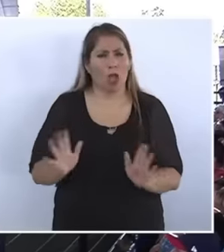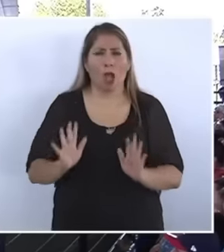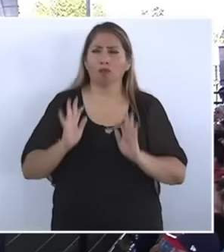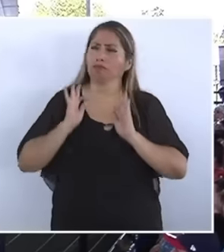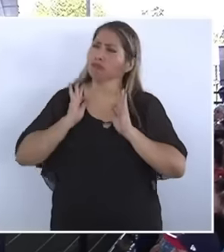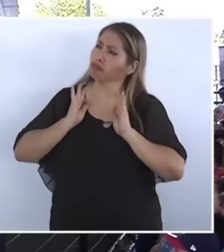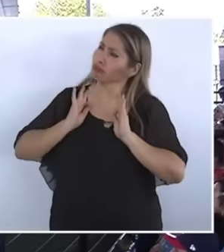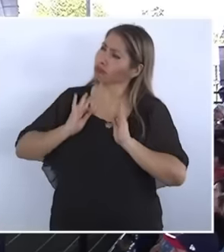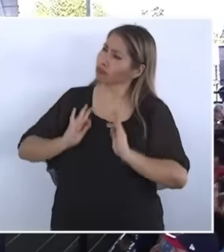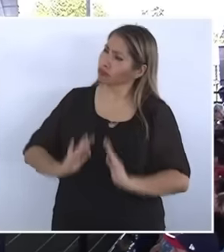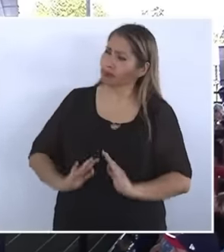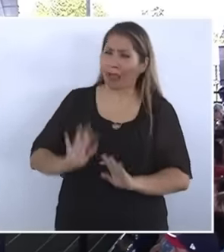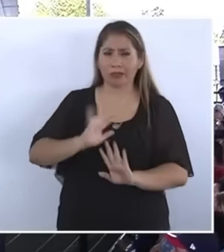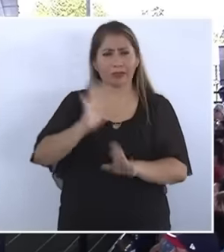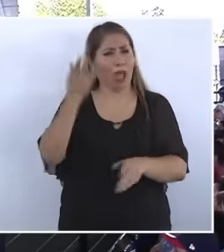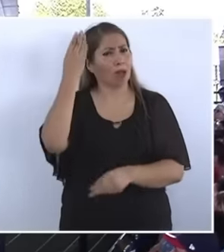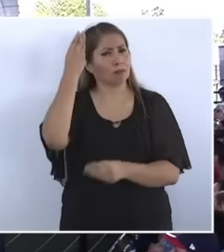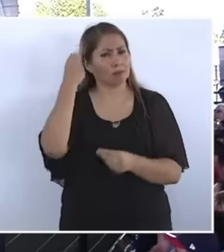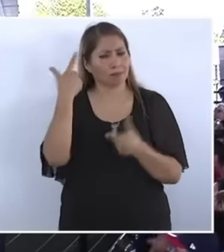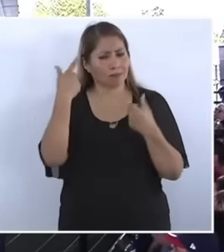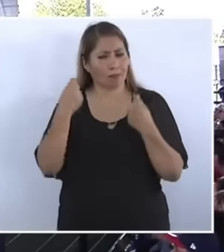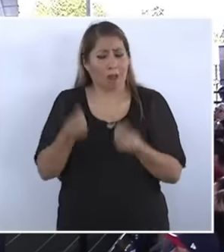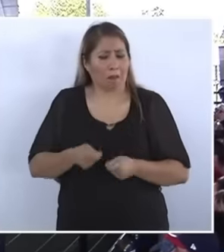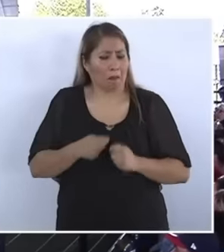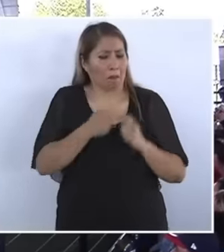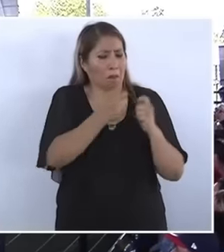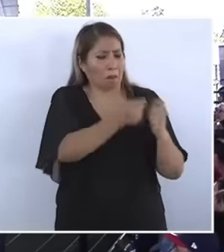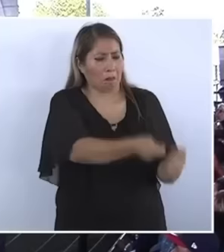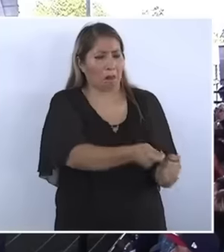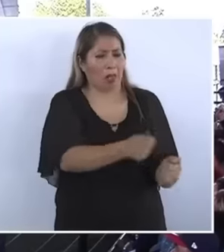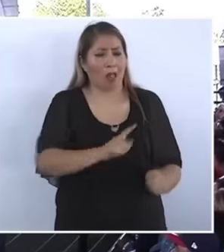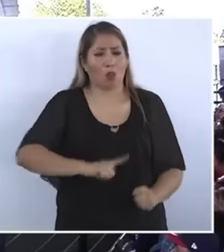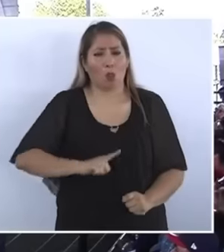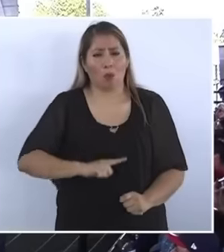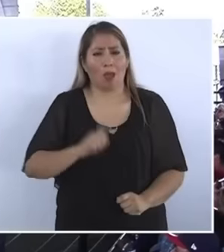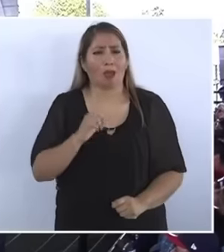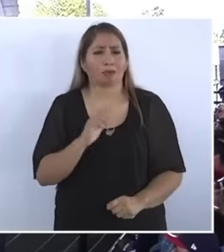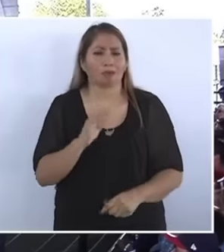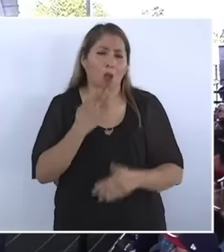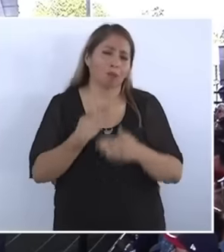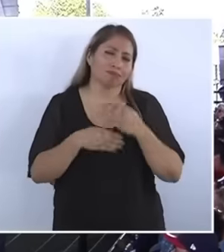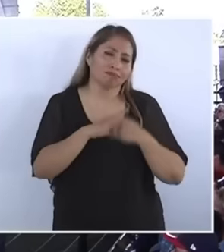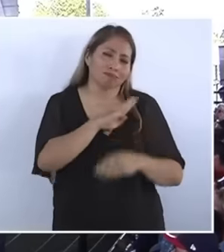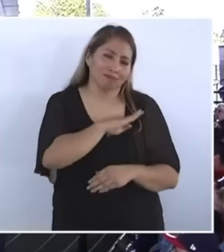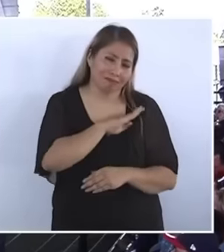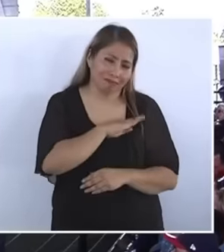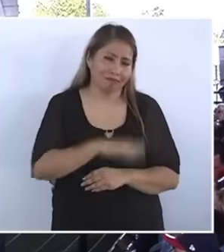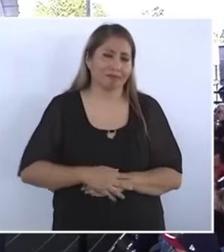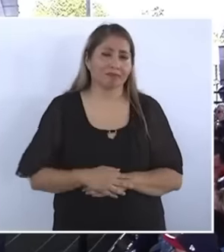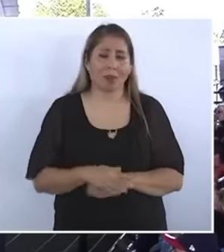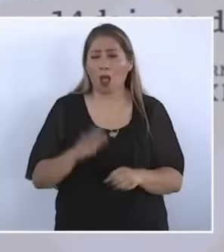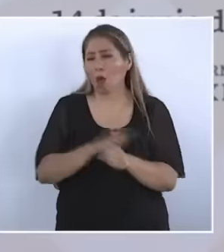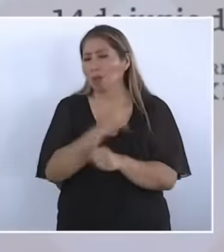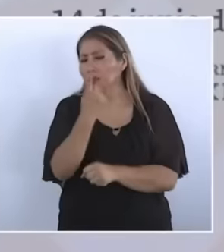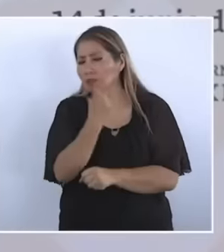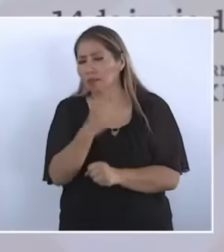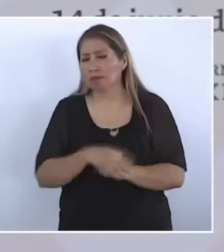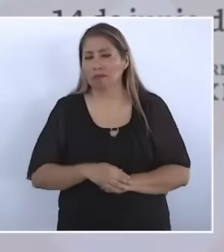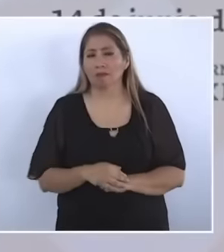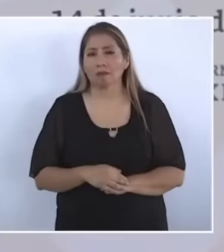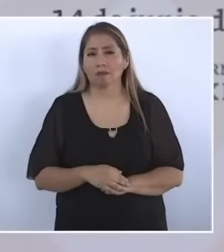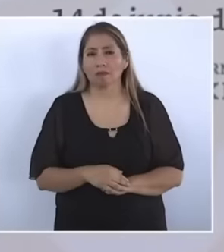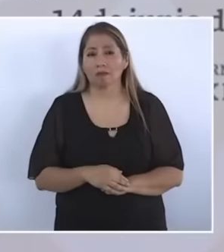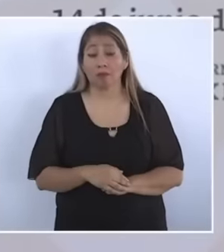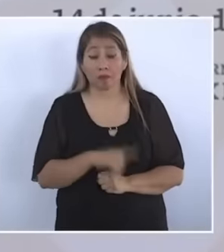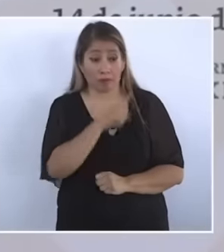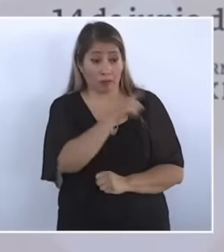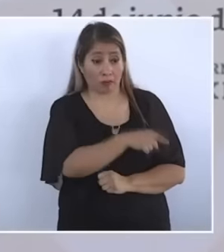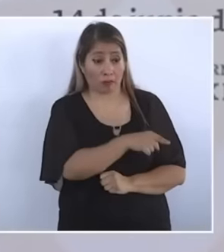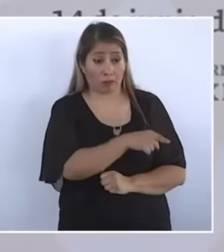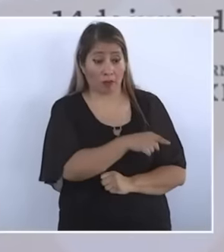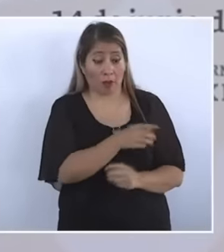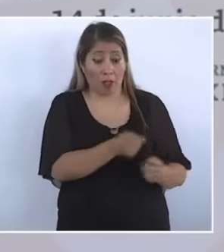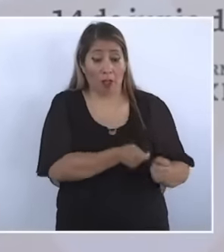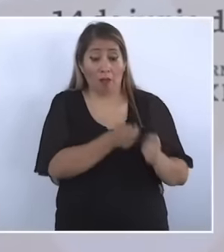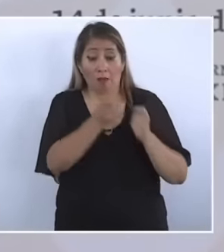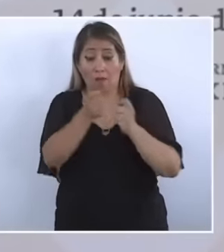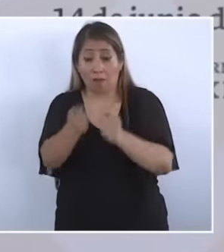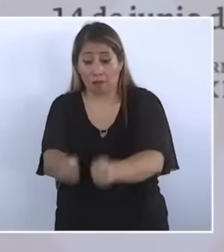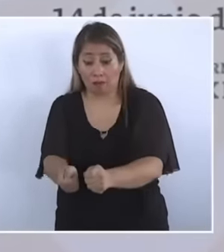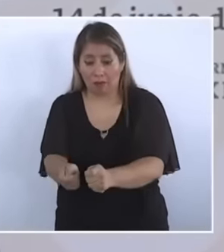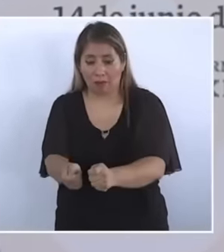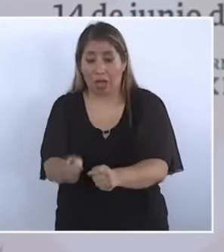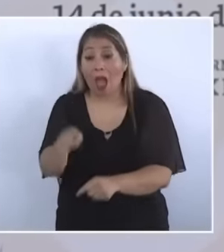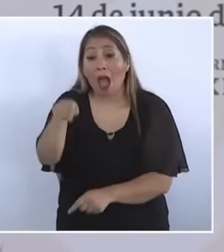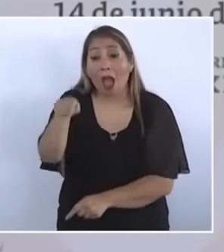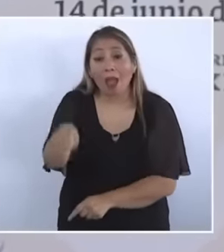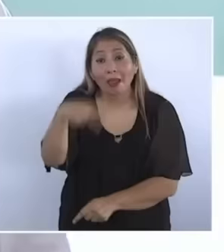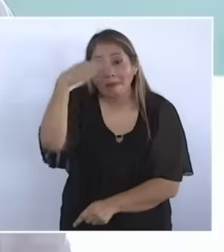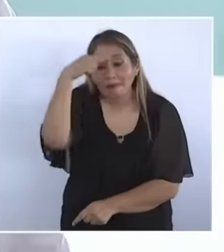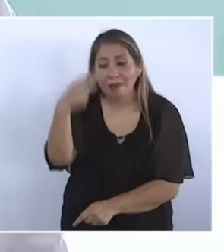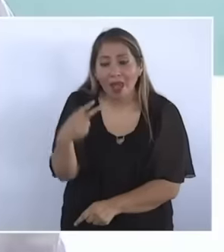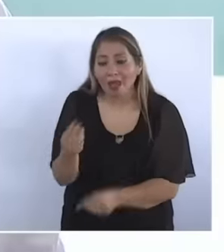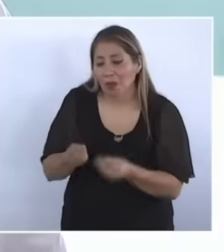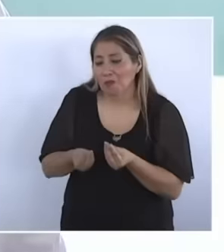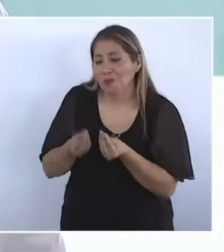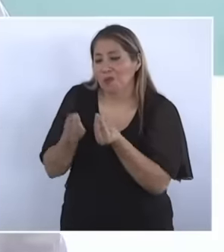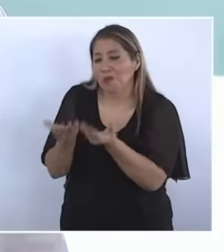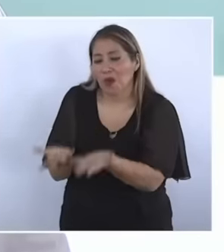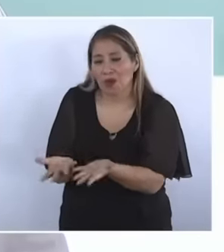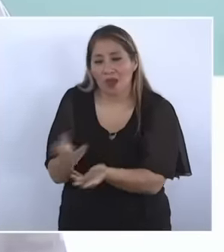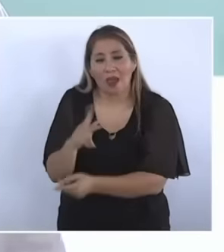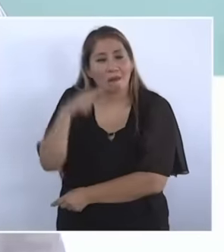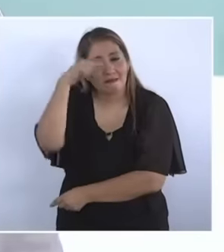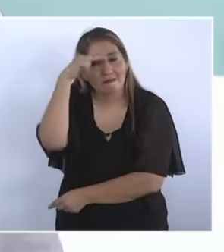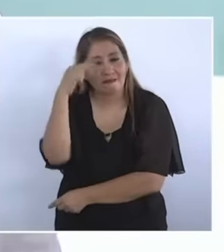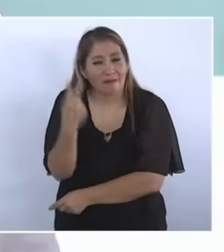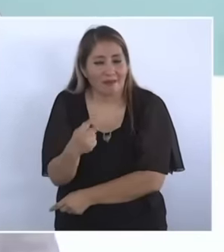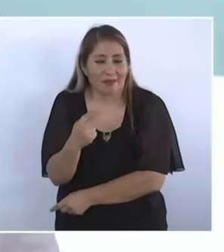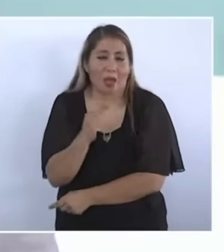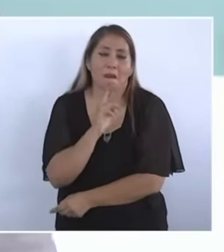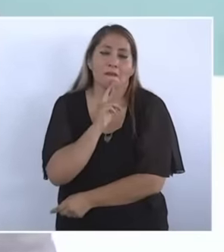satisfied because the country is going to be in very good hands. It is the best that could be done. Moving on to